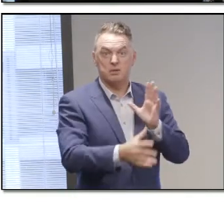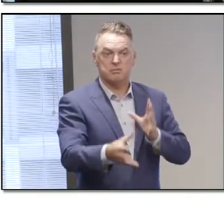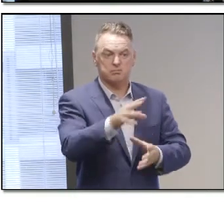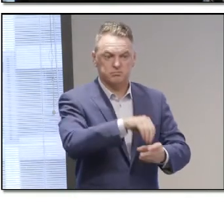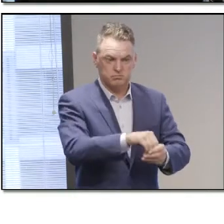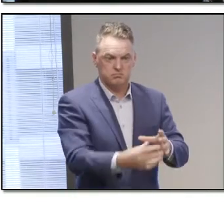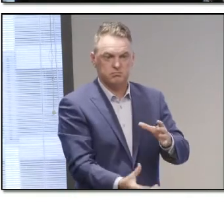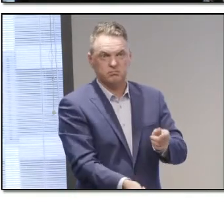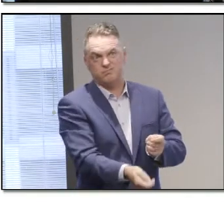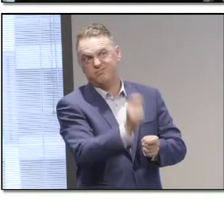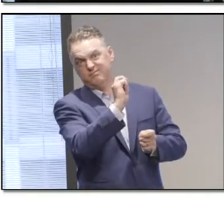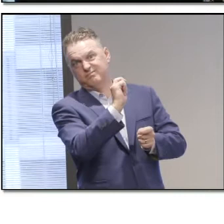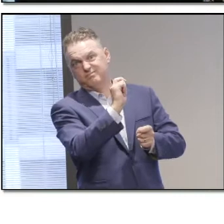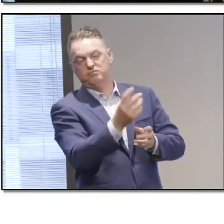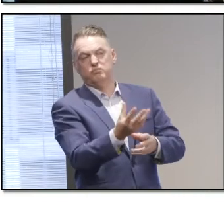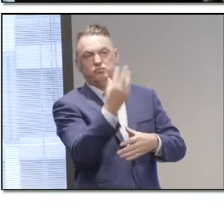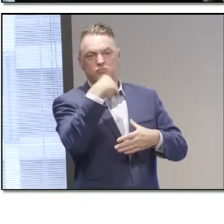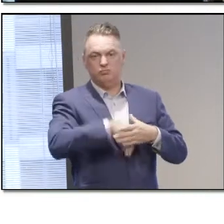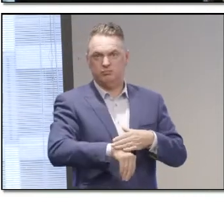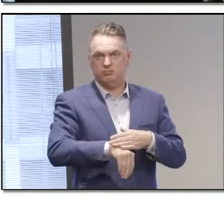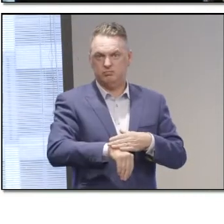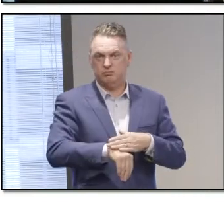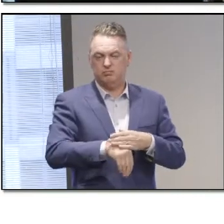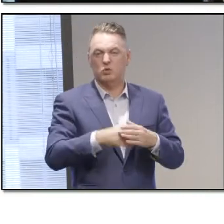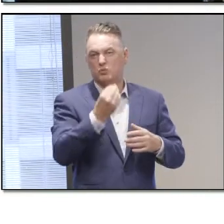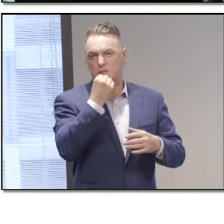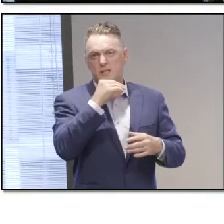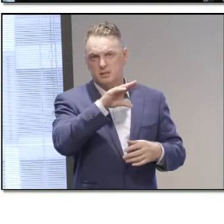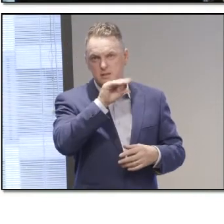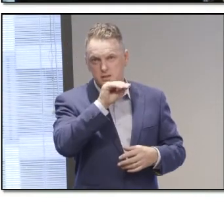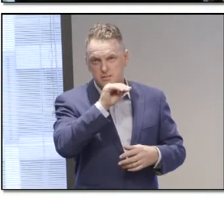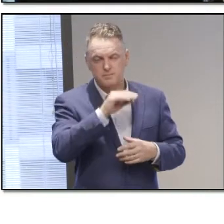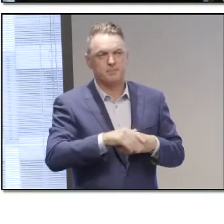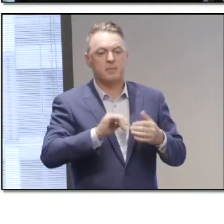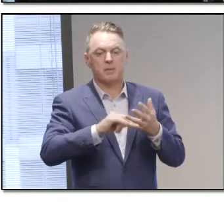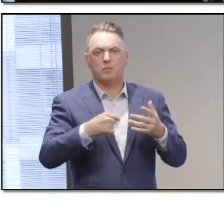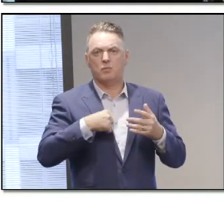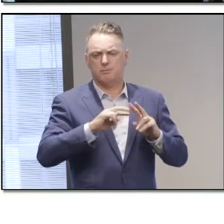for people who may be consuming that produce. So, we have done some preliminary work we've tested